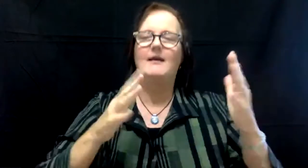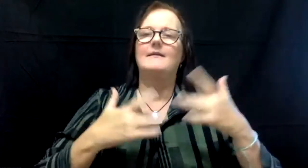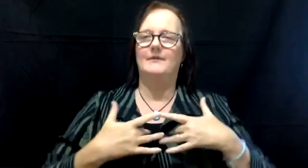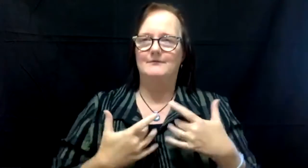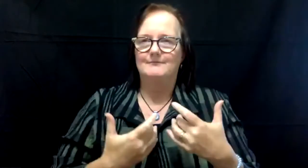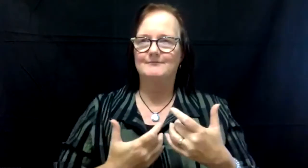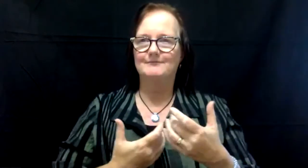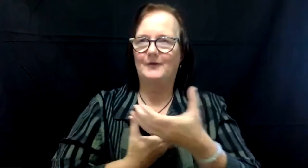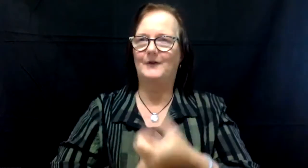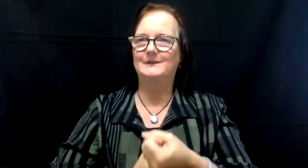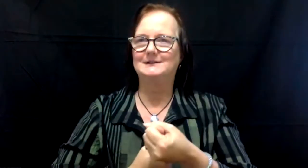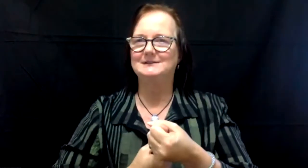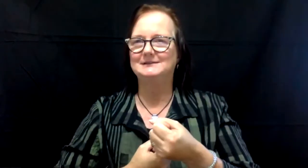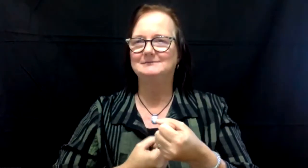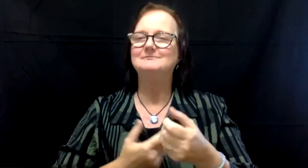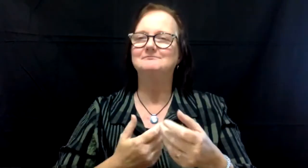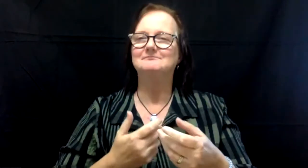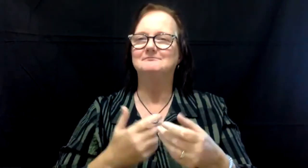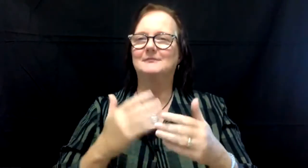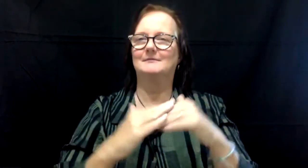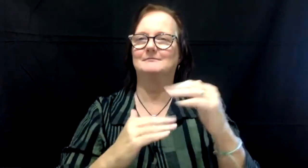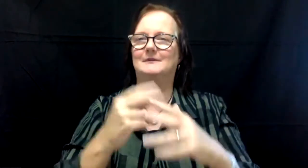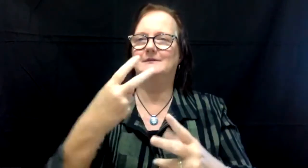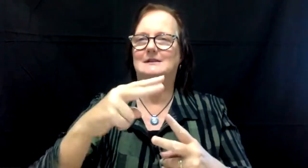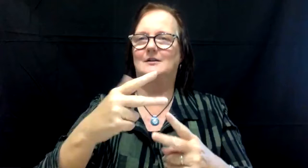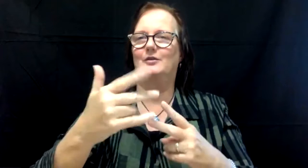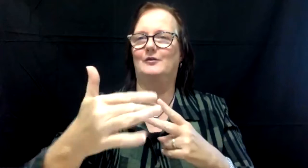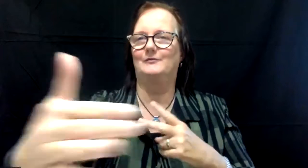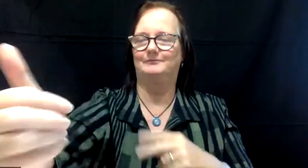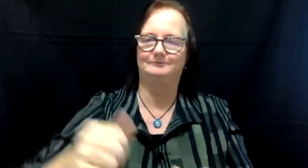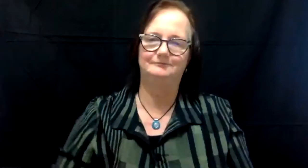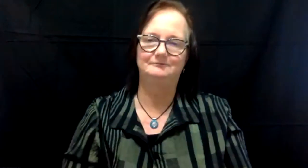build their confidence to learn a second language and so on.